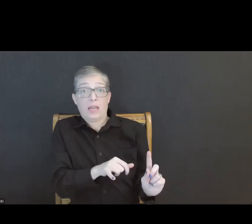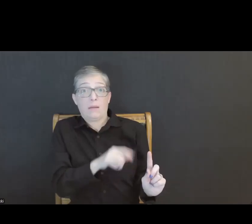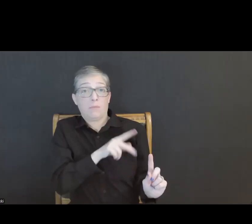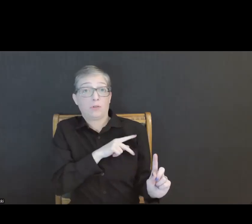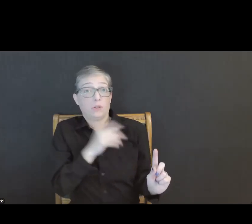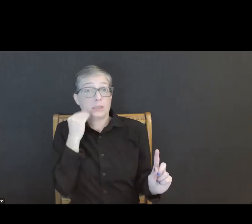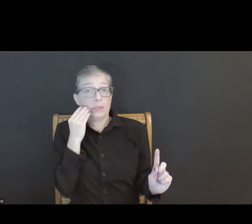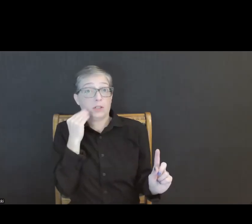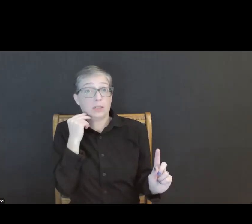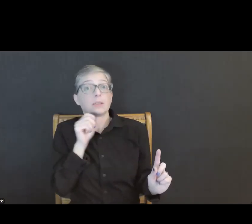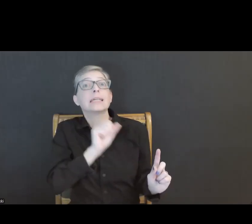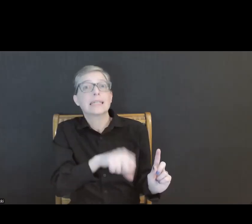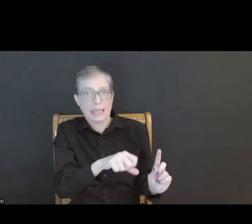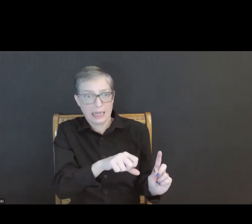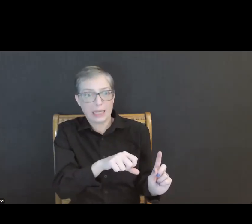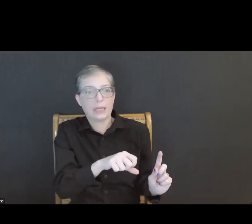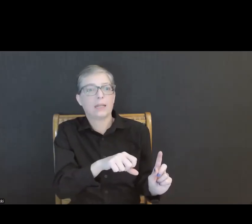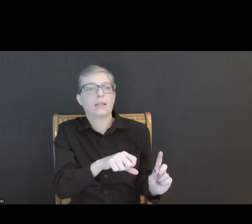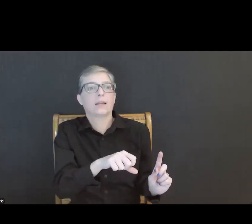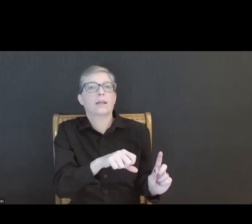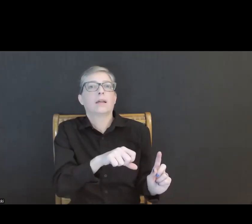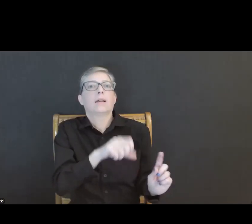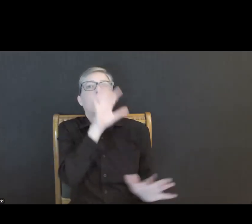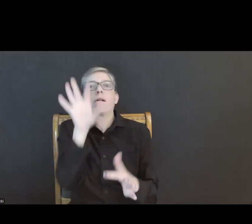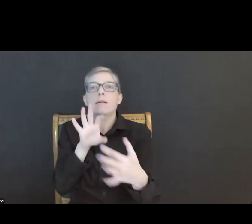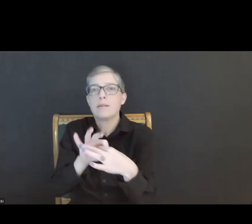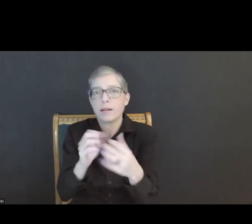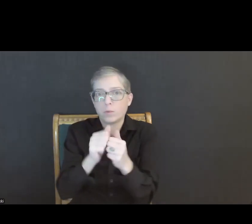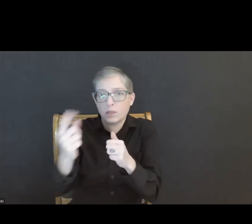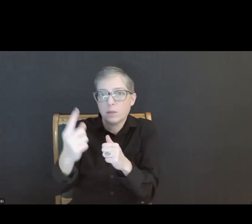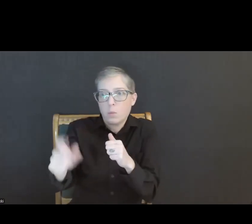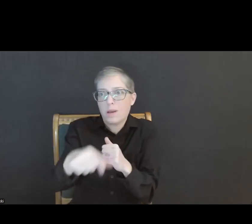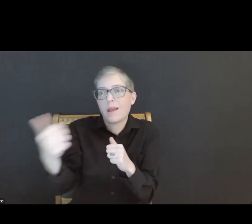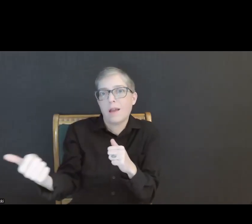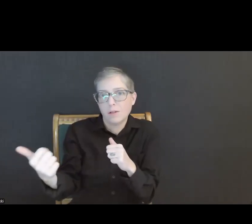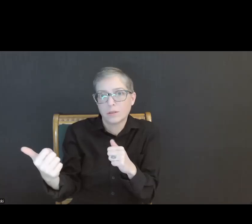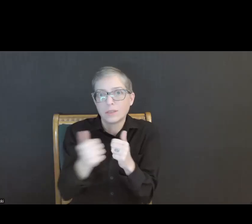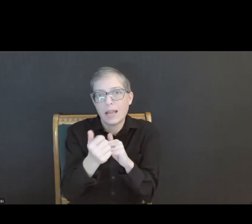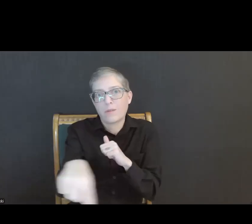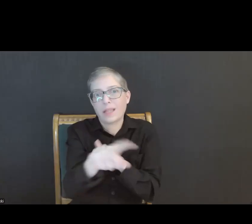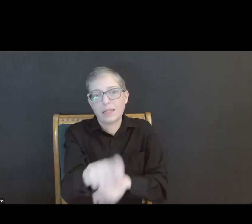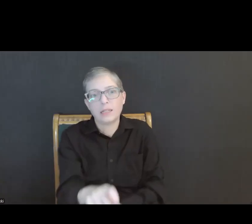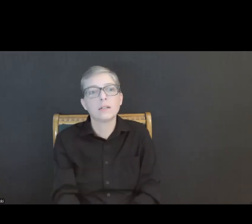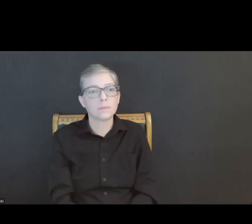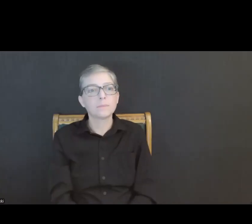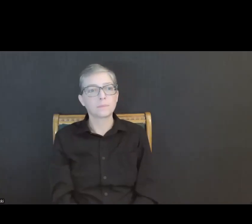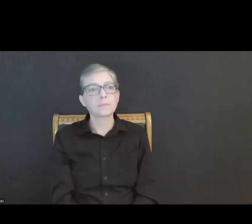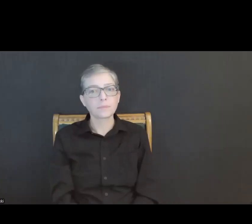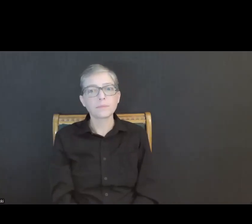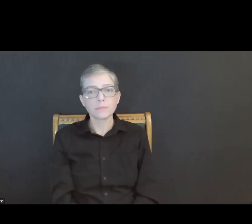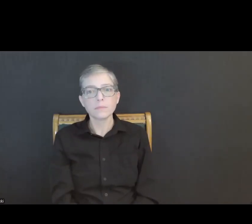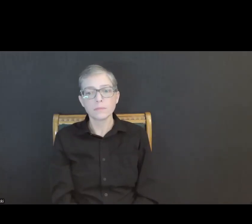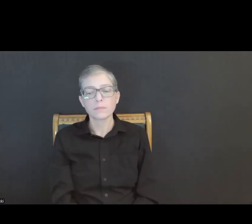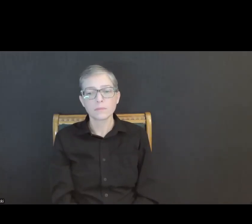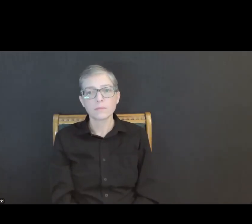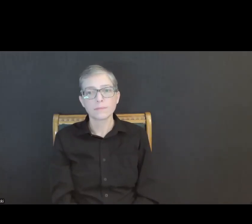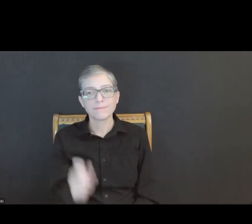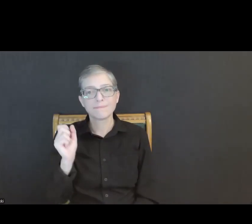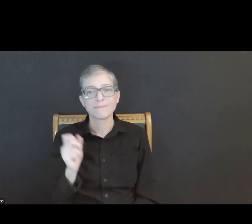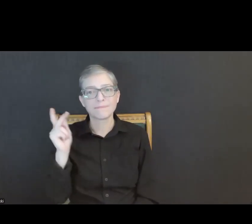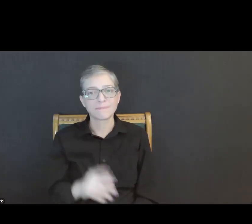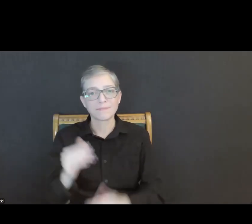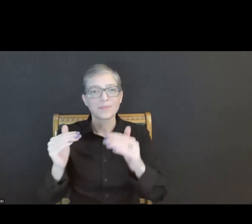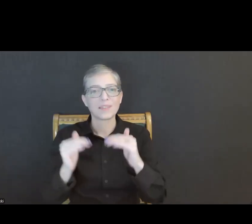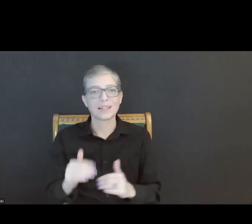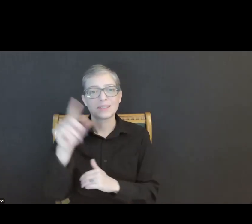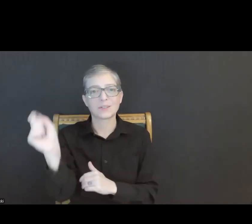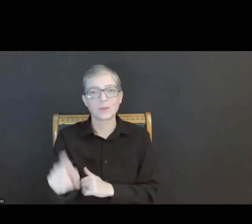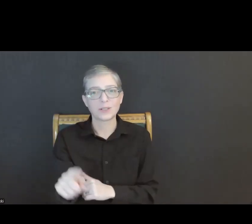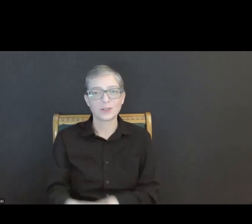to be able to be with someone in a way that they need us to be with them so okay next questions um